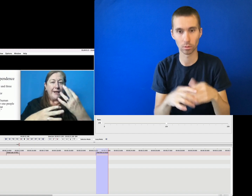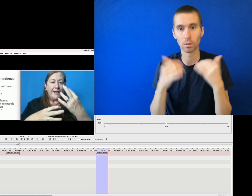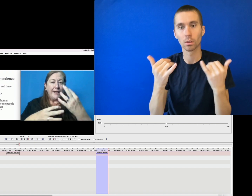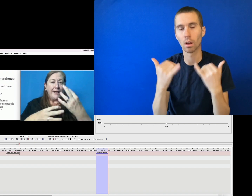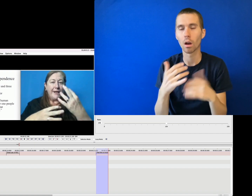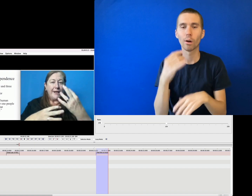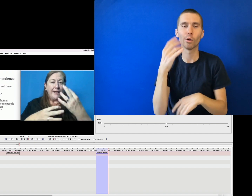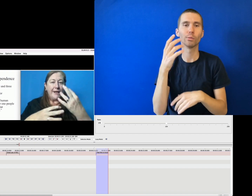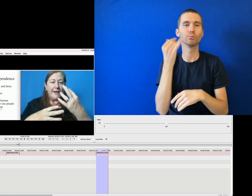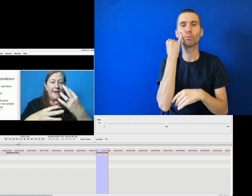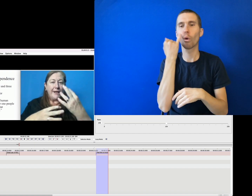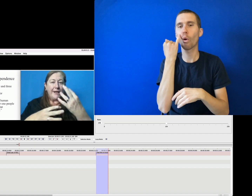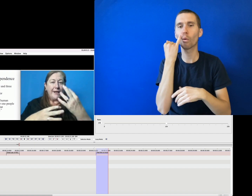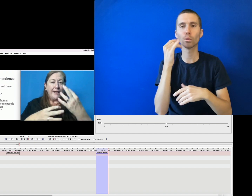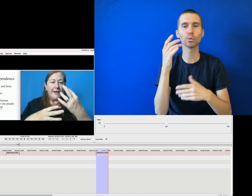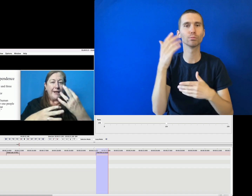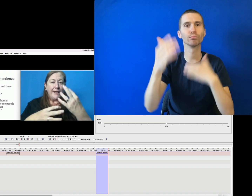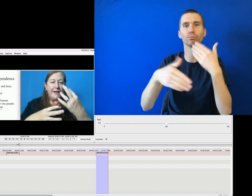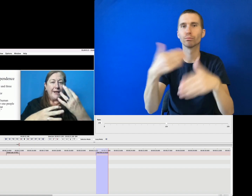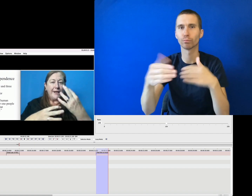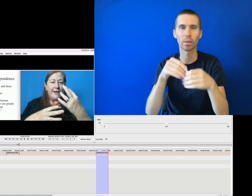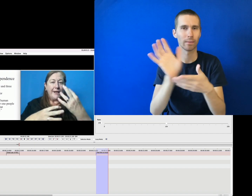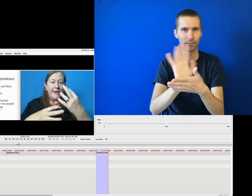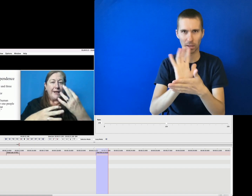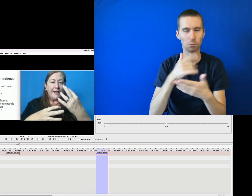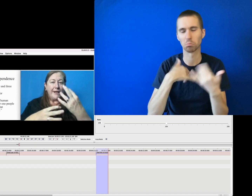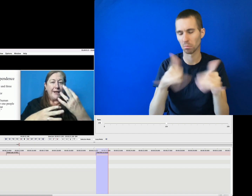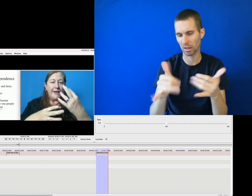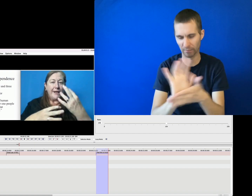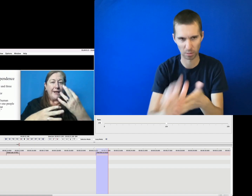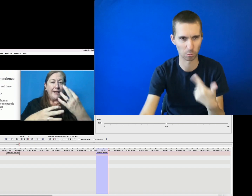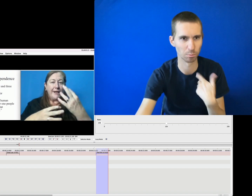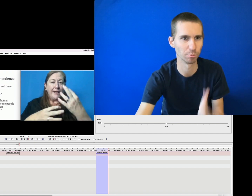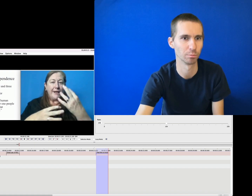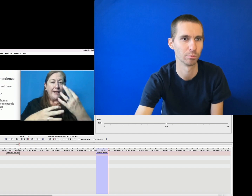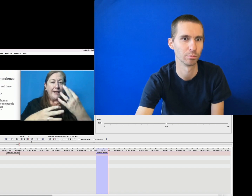Now, let's suppose we play the student's video, which I will do right now...